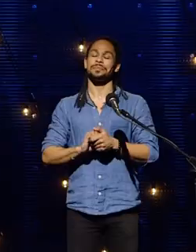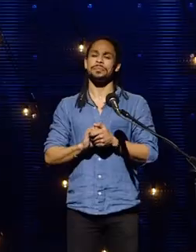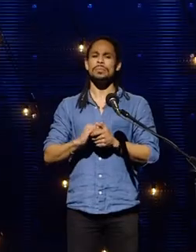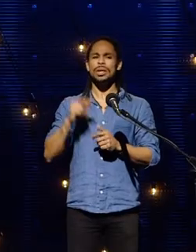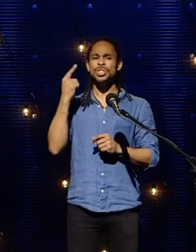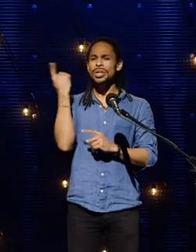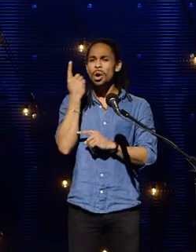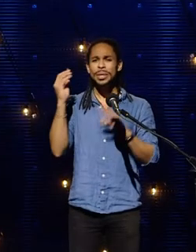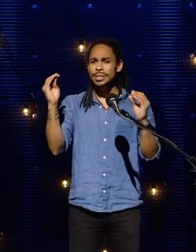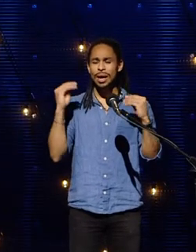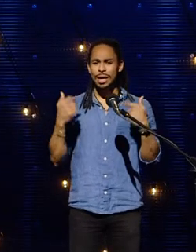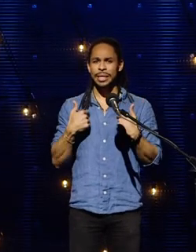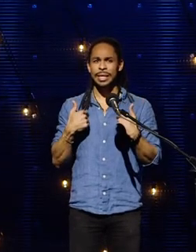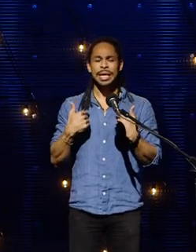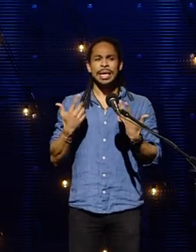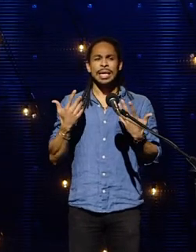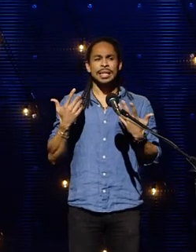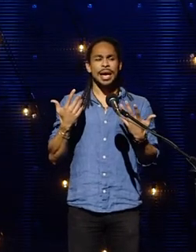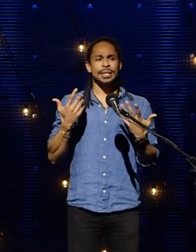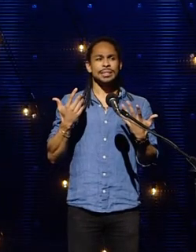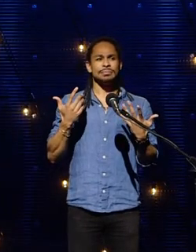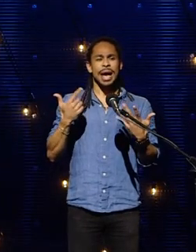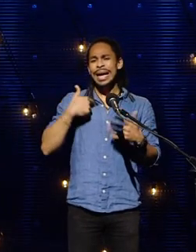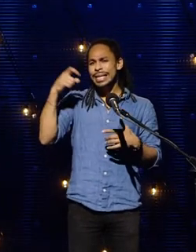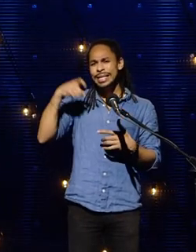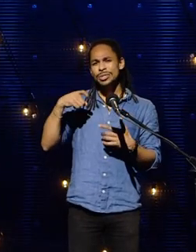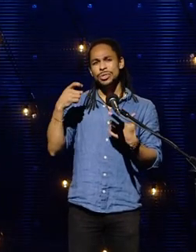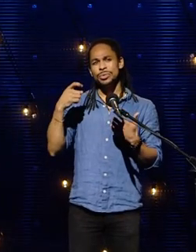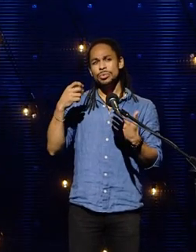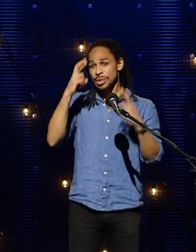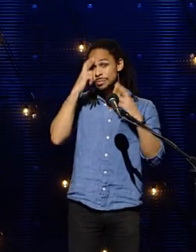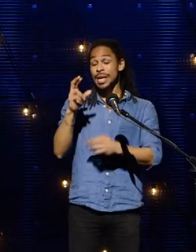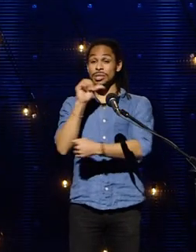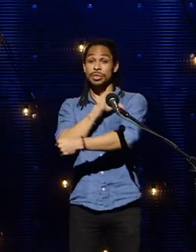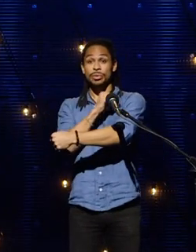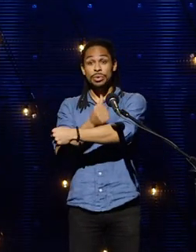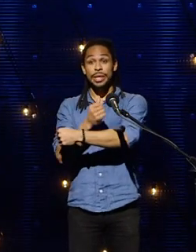She always taught me that I need to respect authority